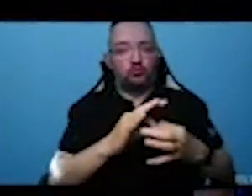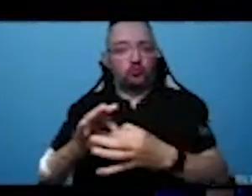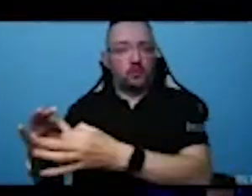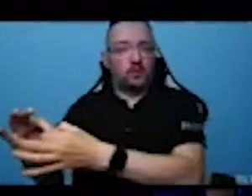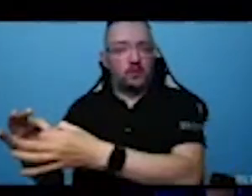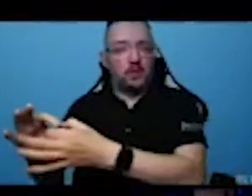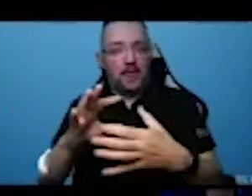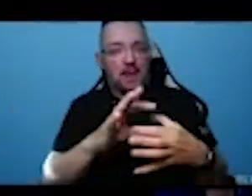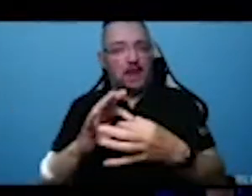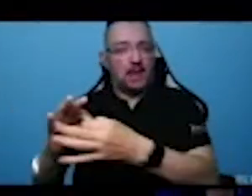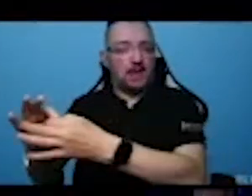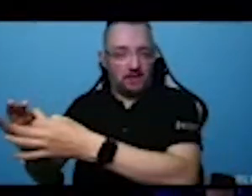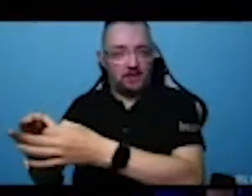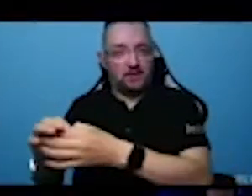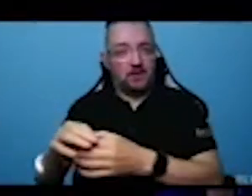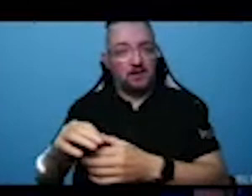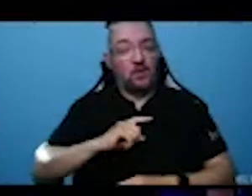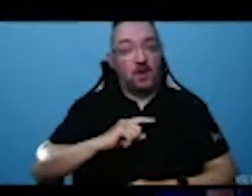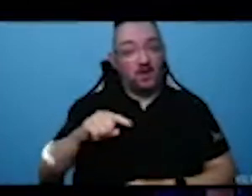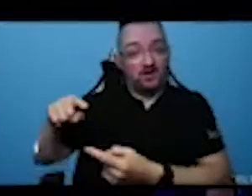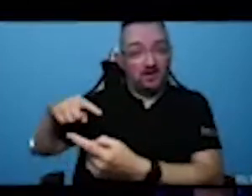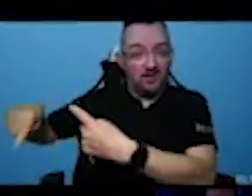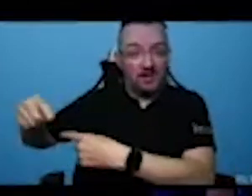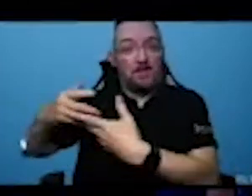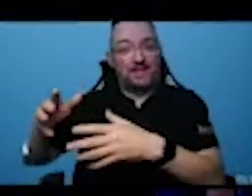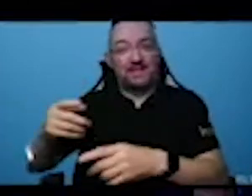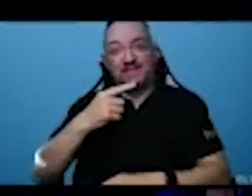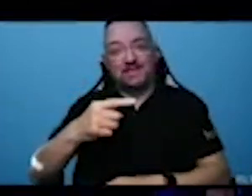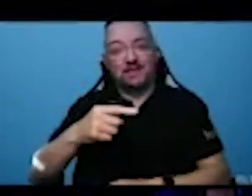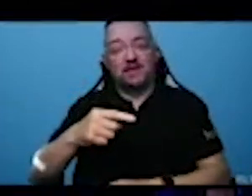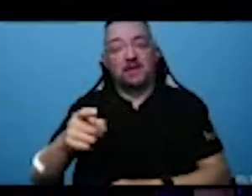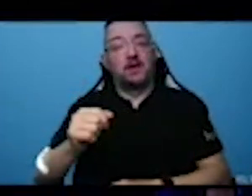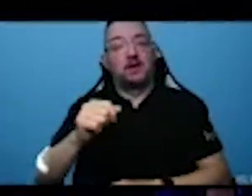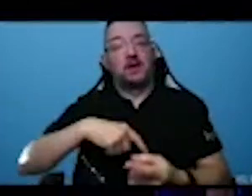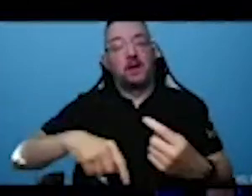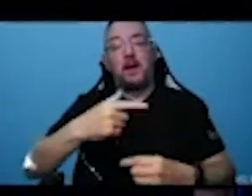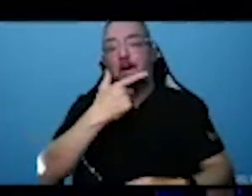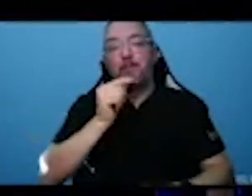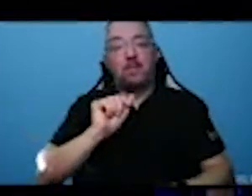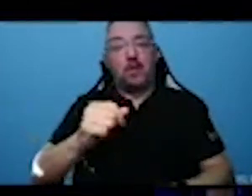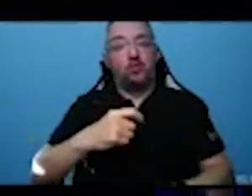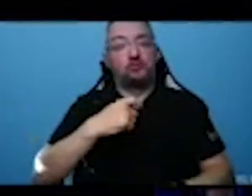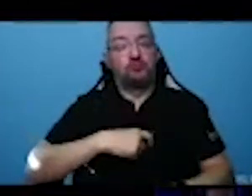heard from everyone that the role of people, and actually about engagement with people and inclusive engagement, is